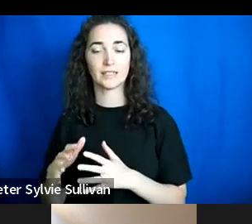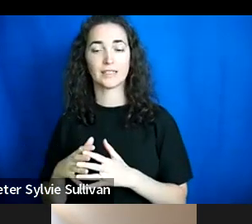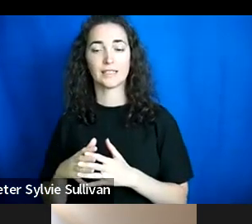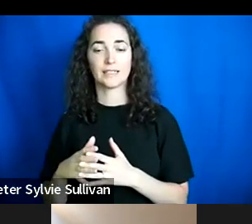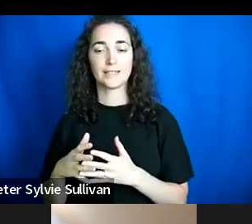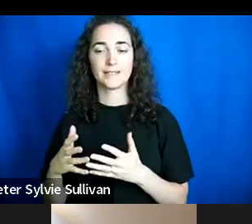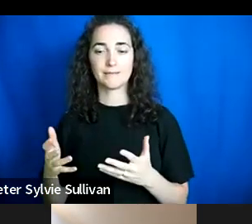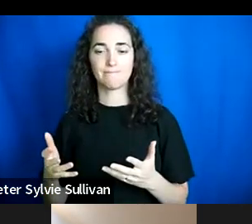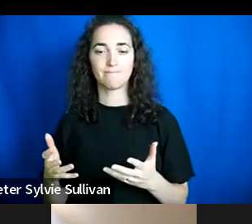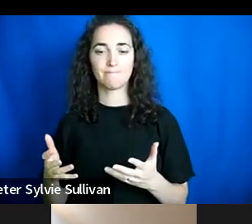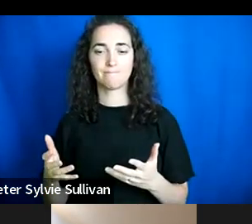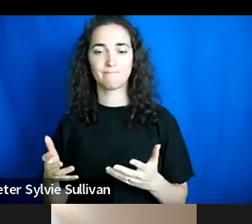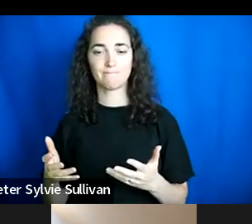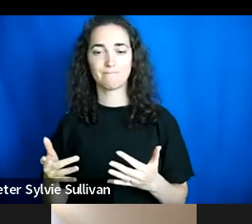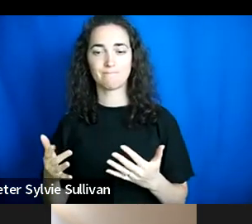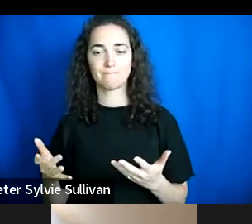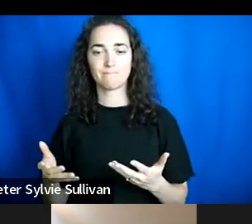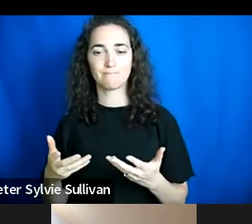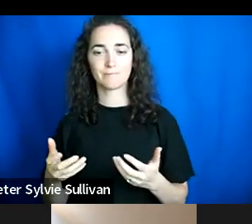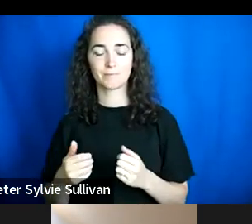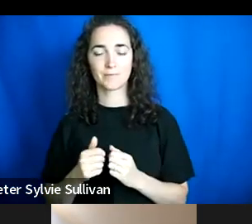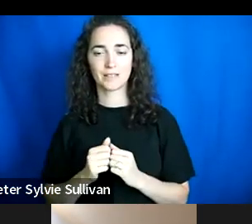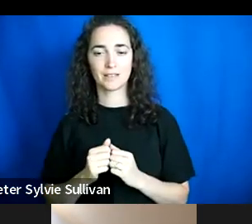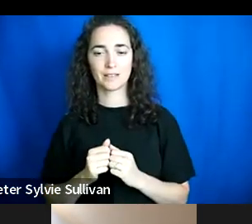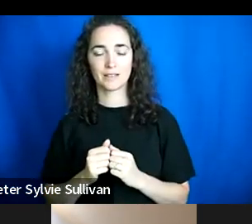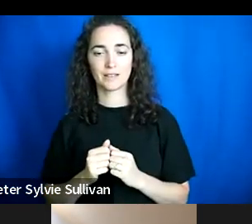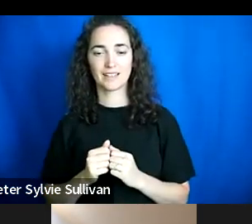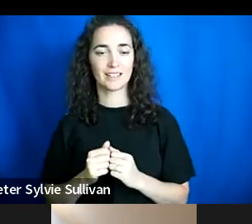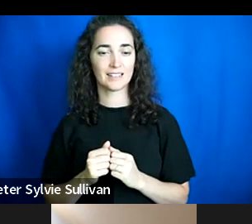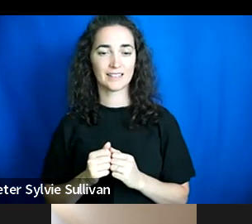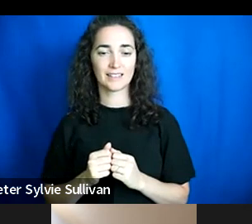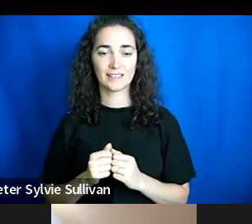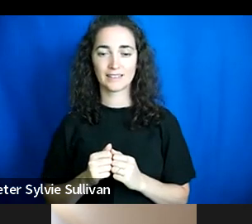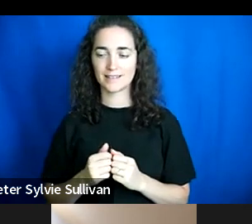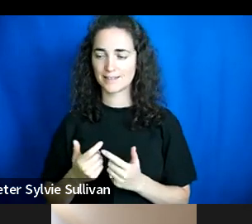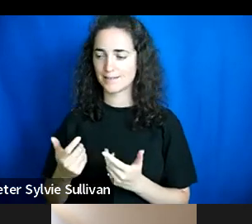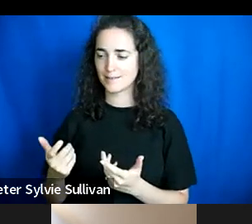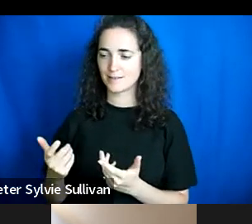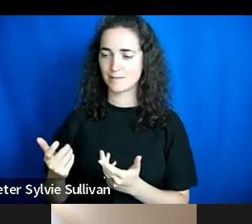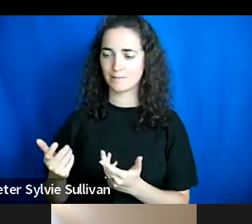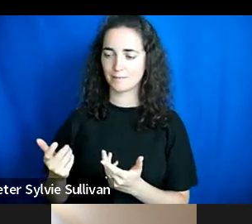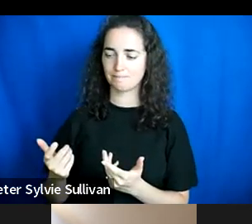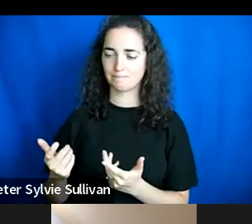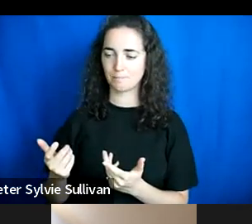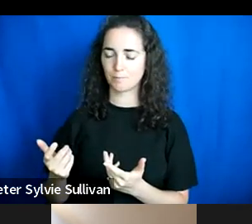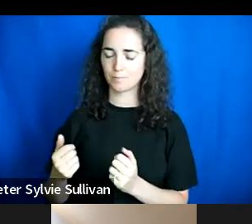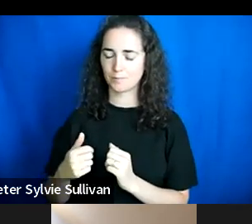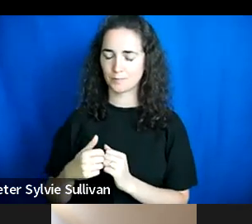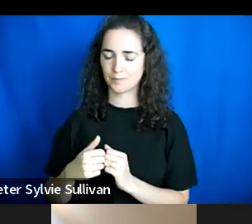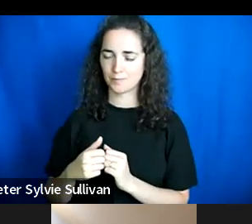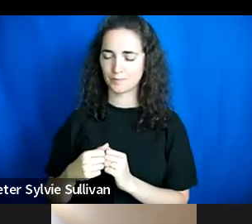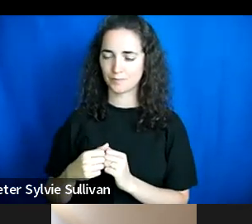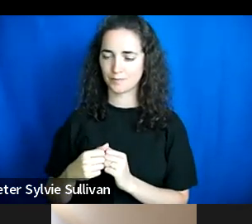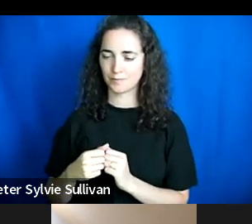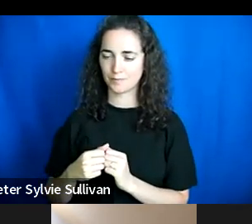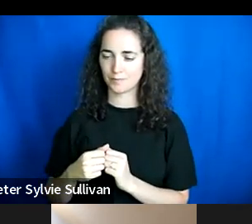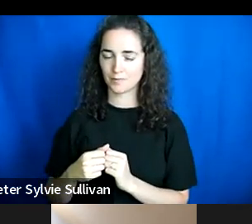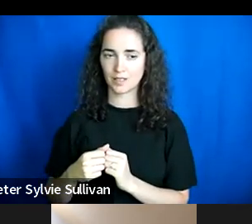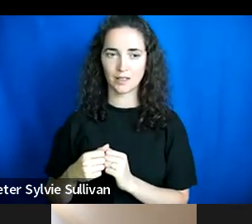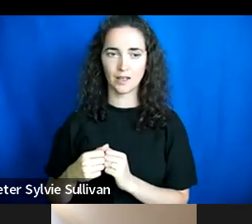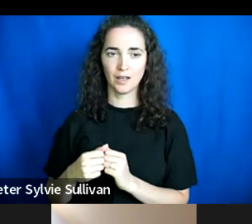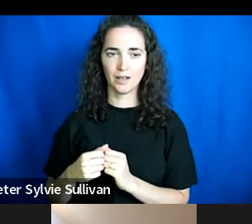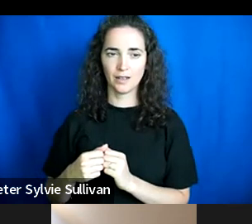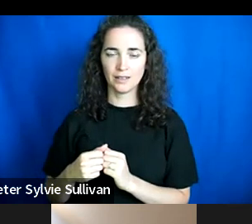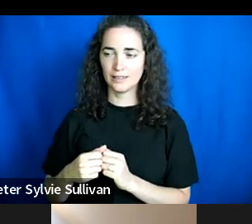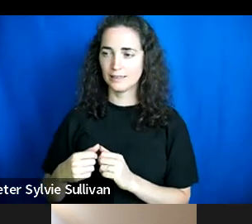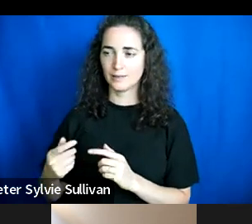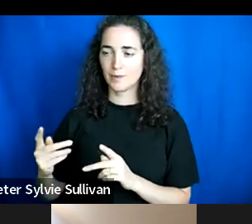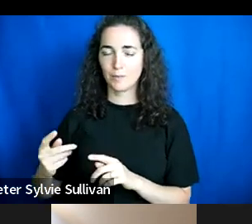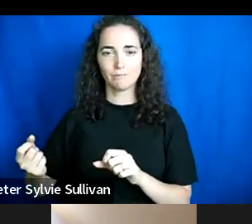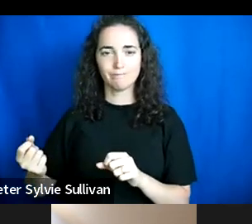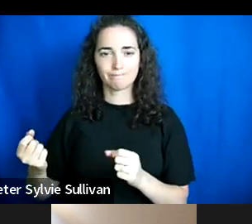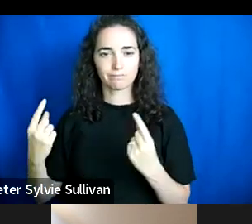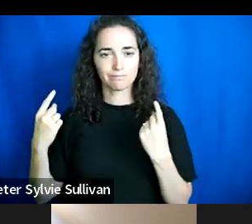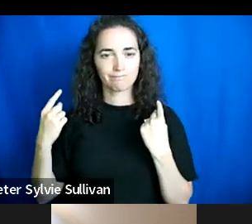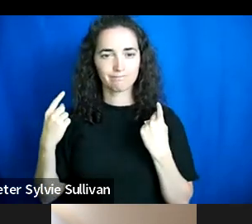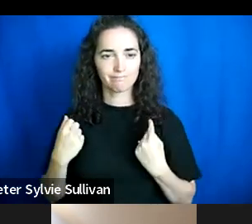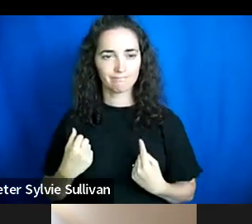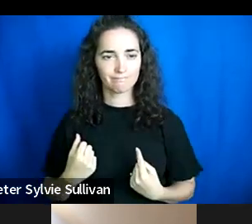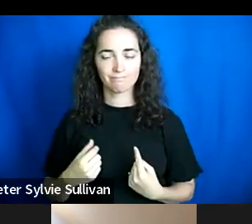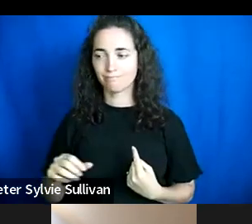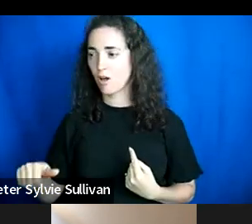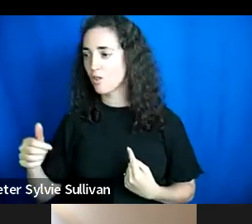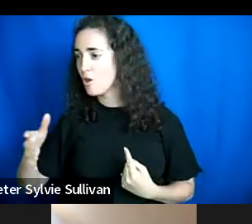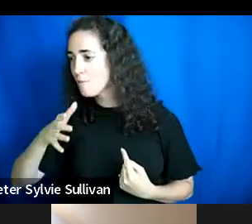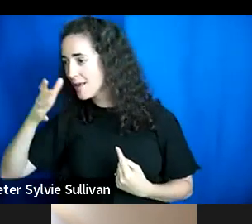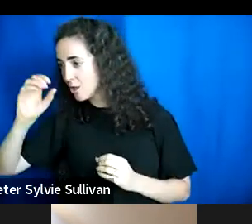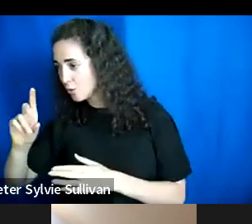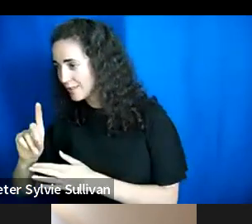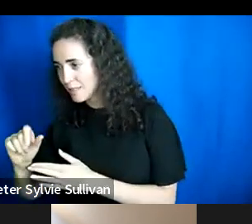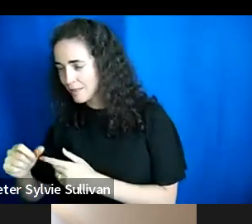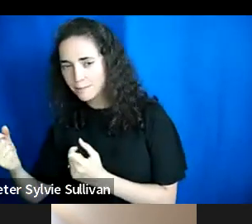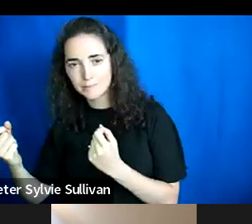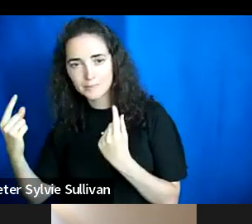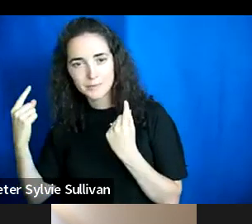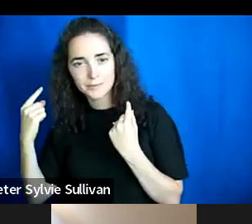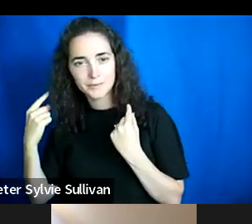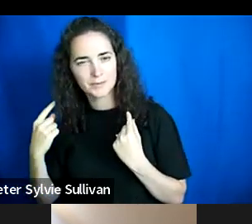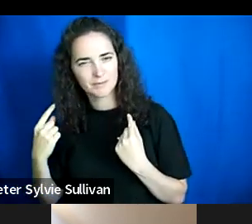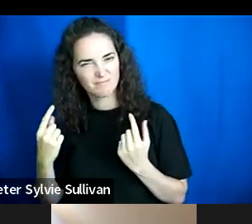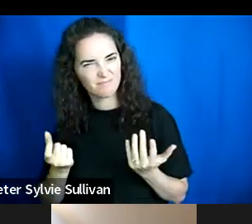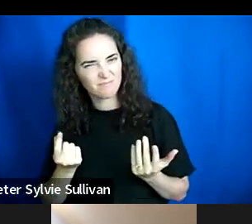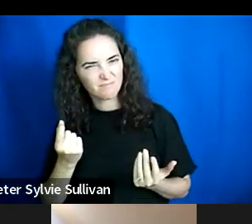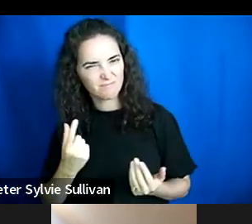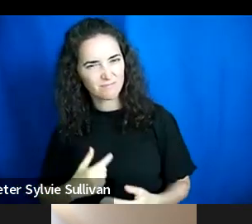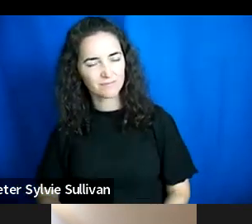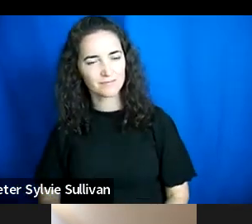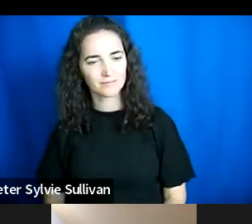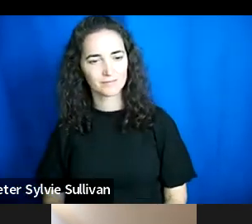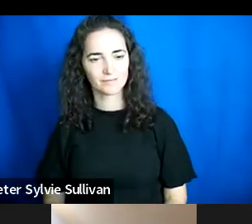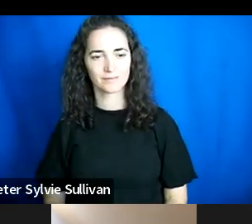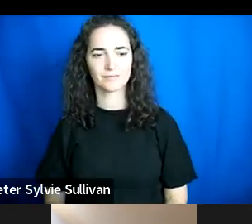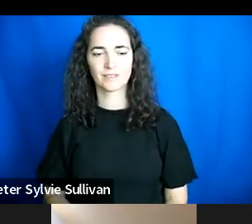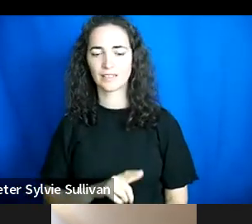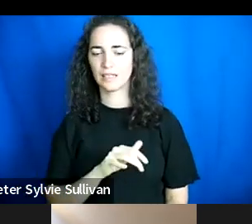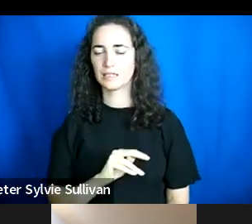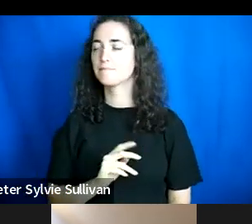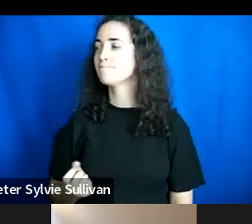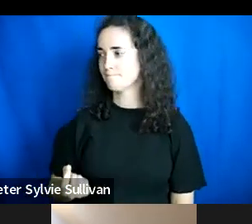really fit communicated, or or related of children without disabilities that makes any sense.